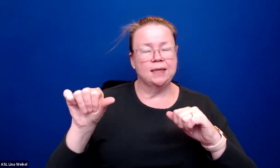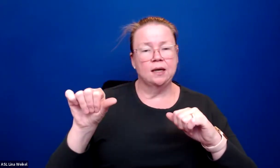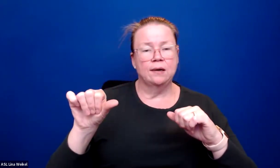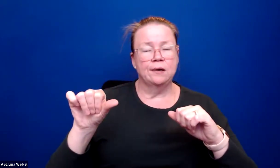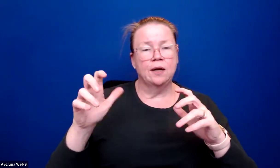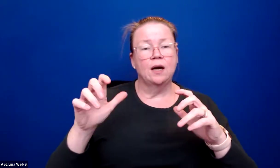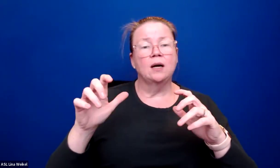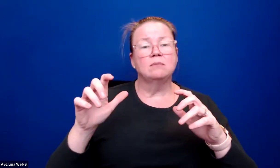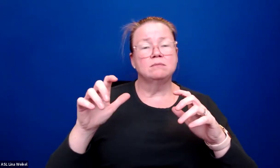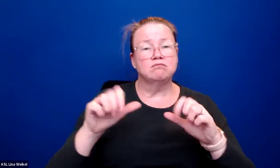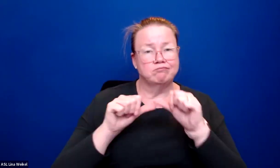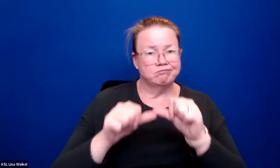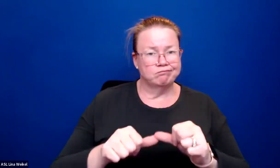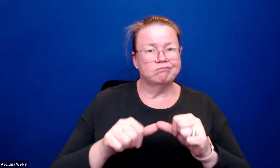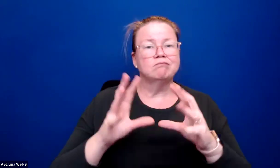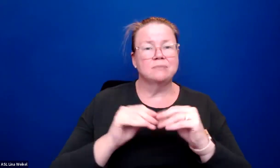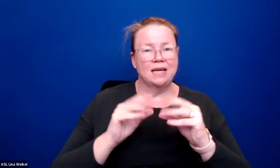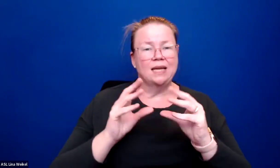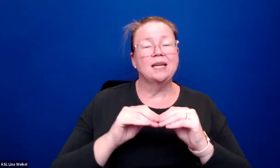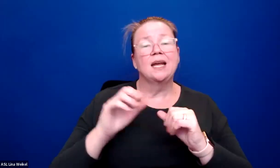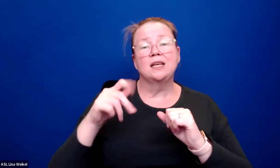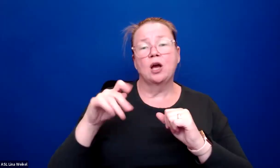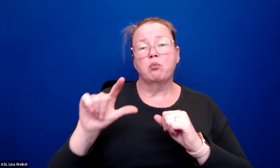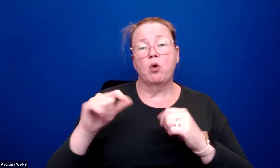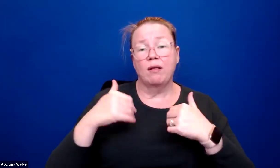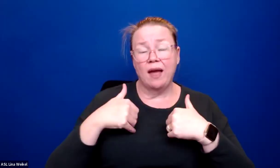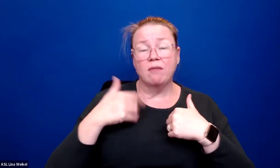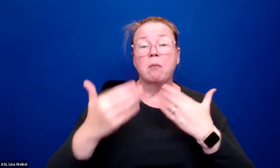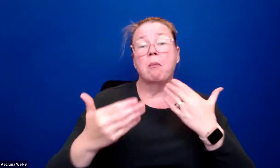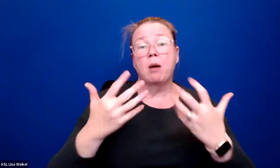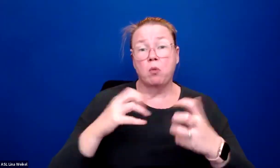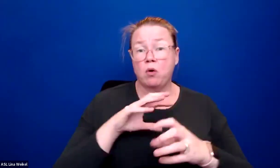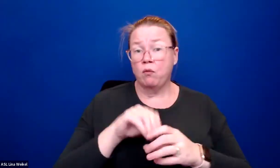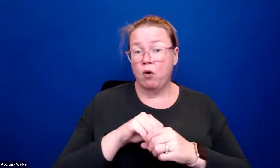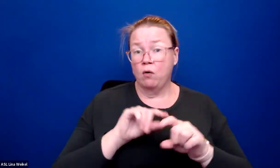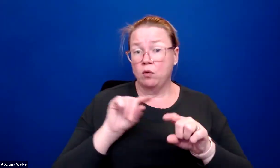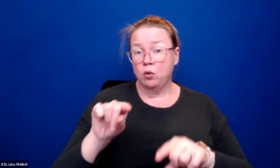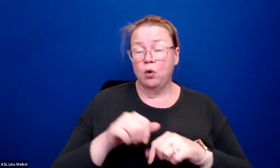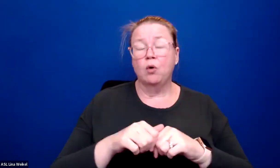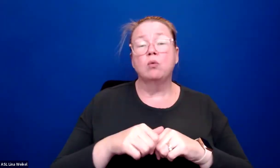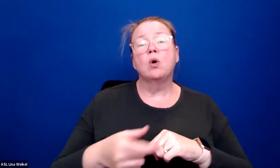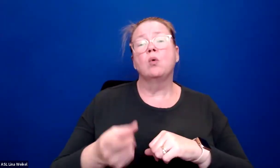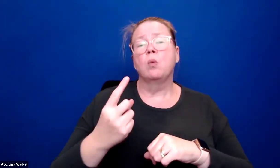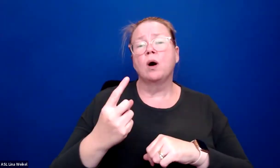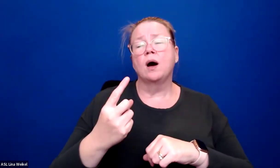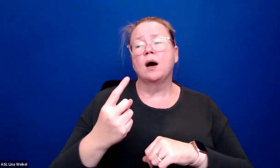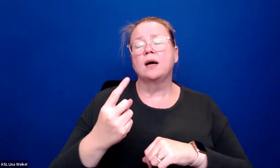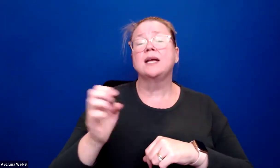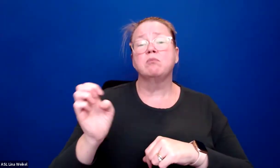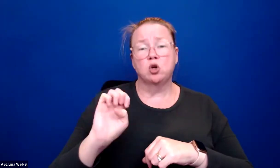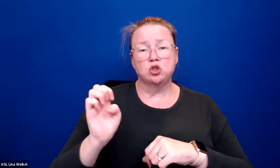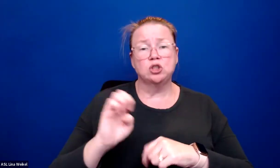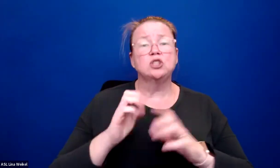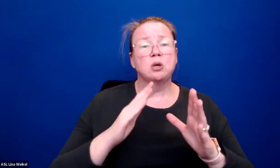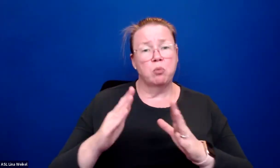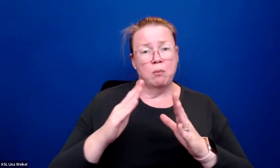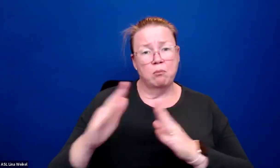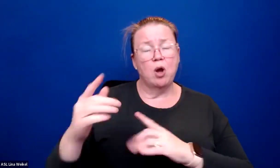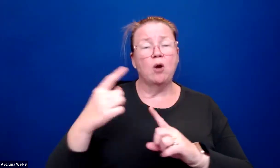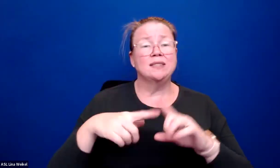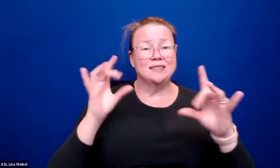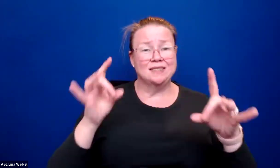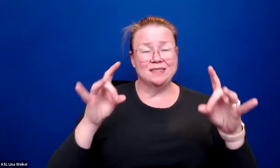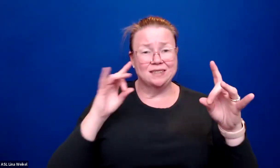Elissa w/ APRIL: standing meetings that that April does, that you might want to be involved in. One of the ones is the emergency preparedness and disaster response.